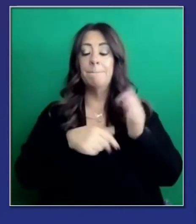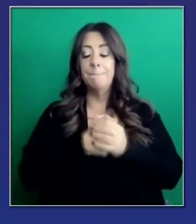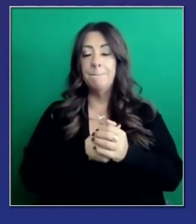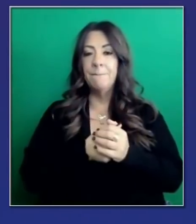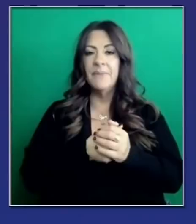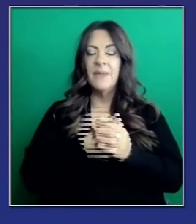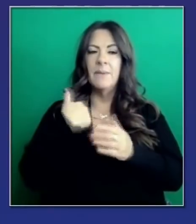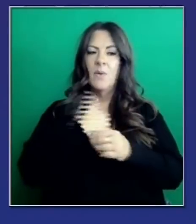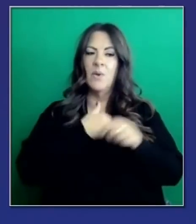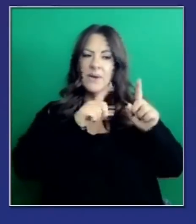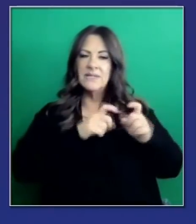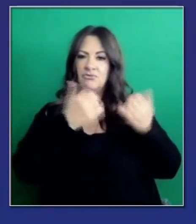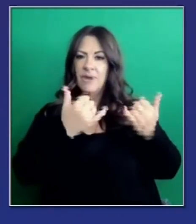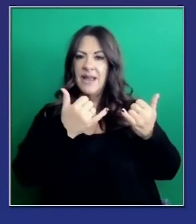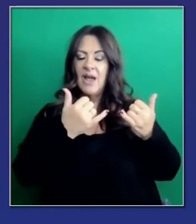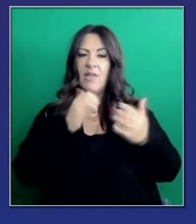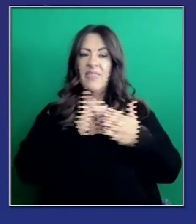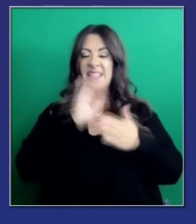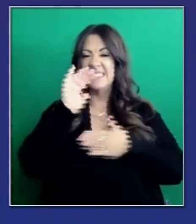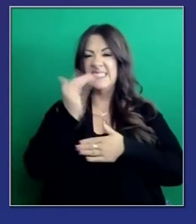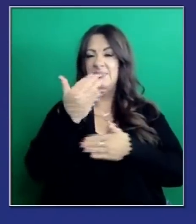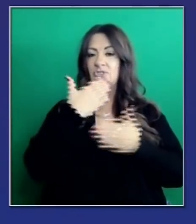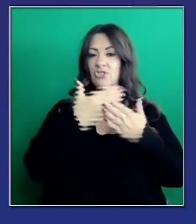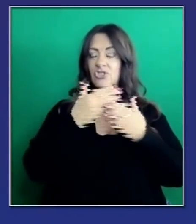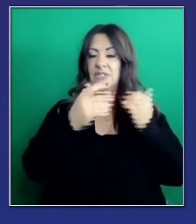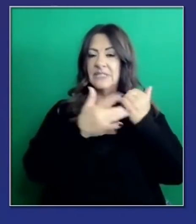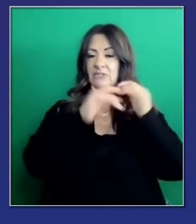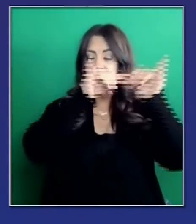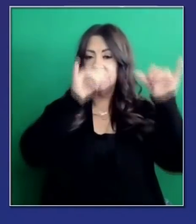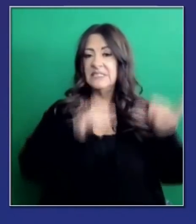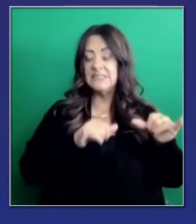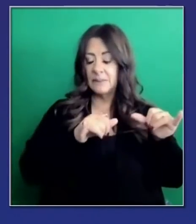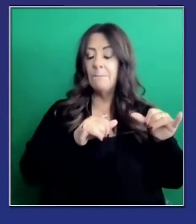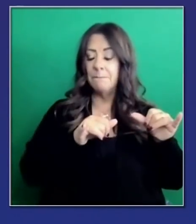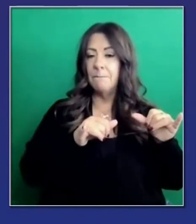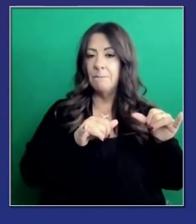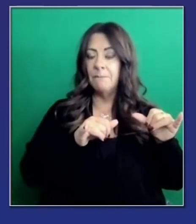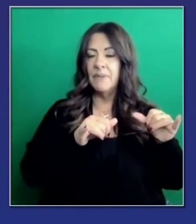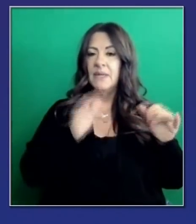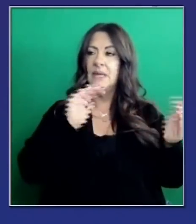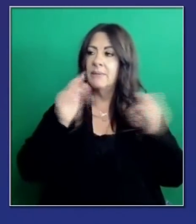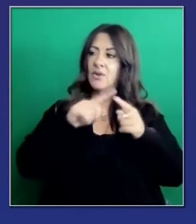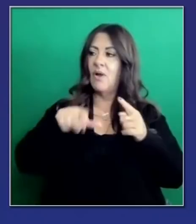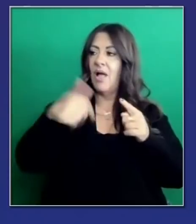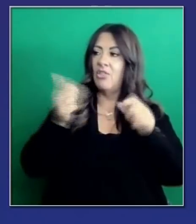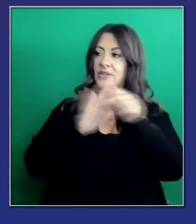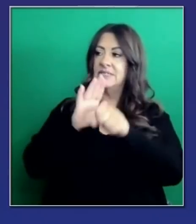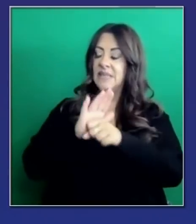WE WANT TO BRING IT TO THE REST OF THE STATE AND WE HOPE TO DO SO IN THE NEXT FEW WEEKS. WE WILL BE TALKING MORE ABOUT THAT.